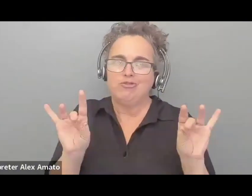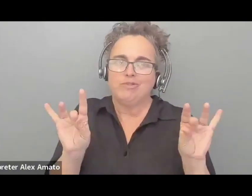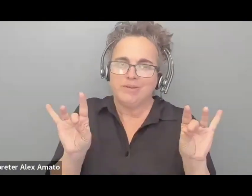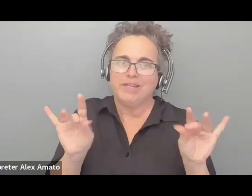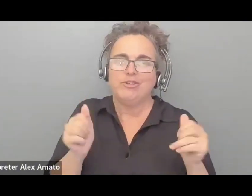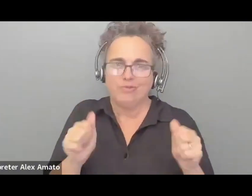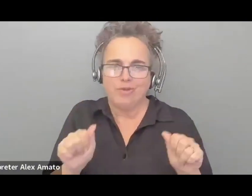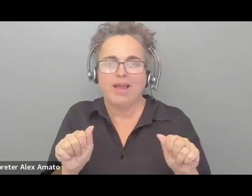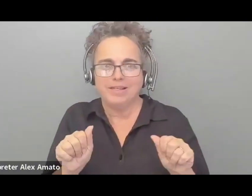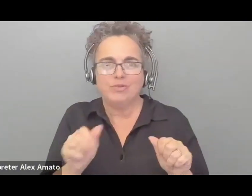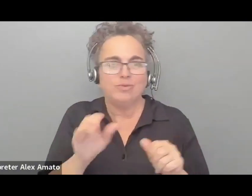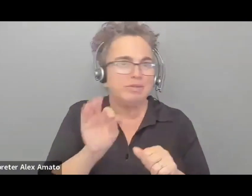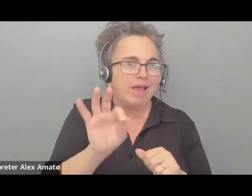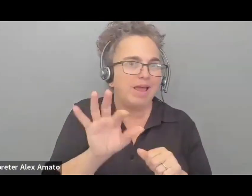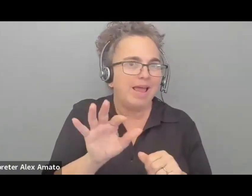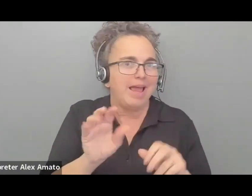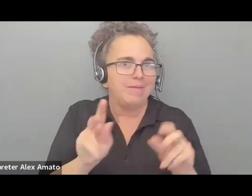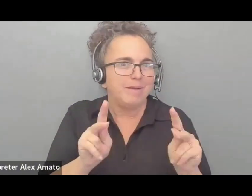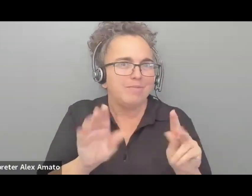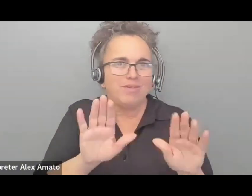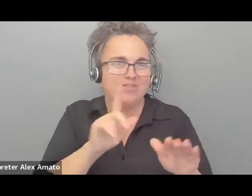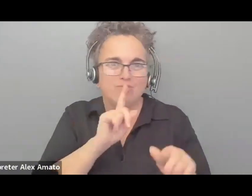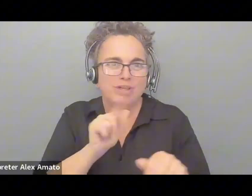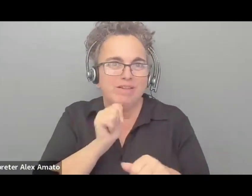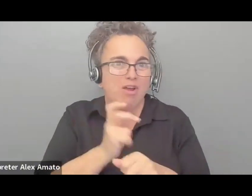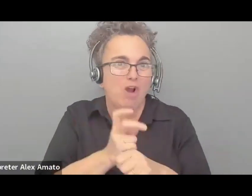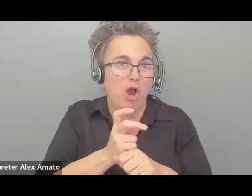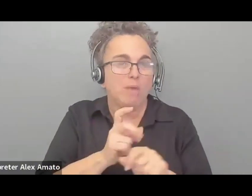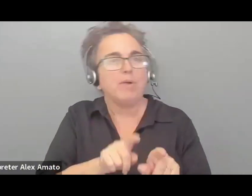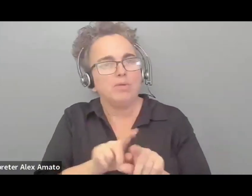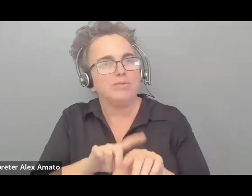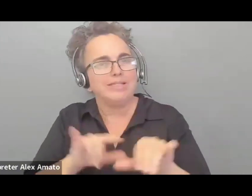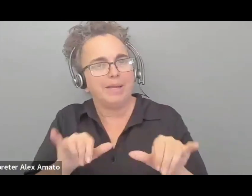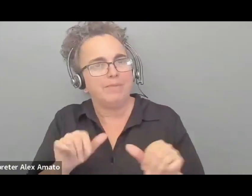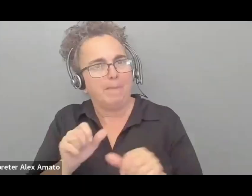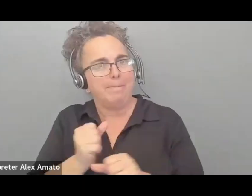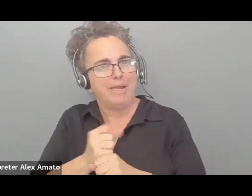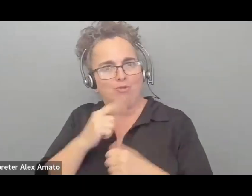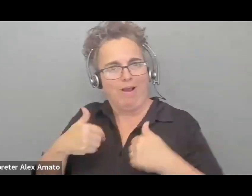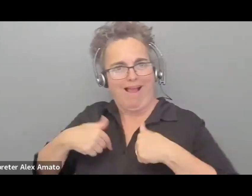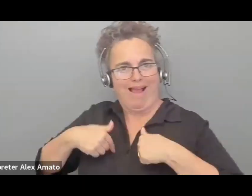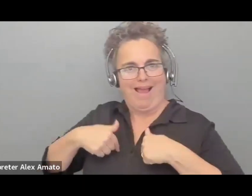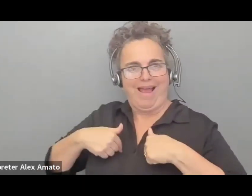this is not actually so hard. But then like also let's, you know, make sure we're prepared for how do we interact with folks